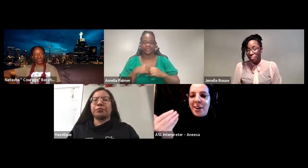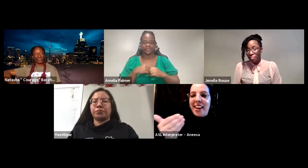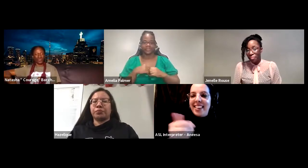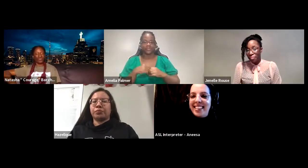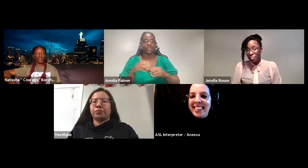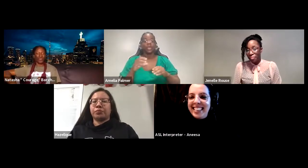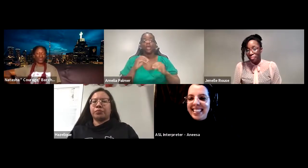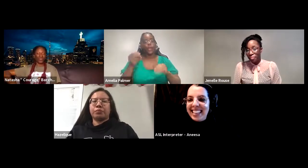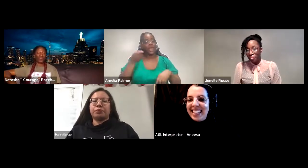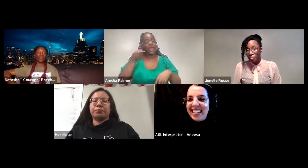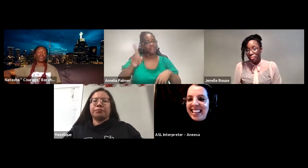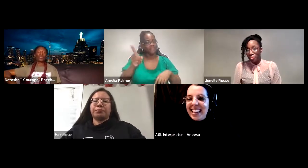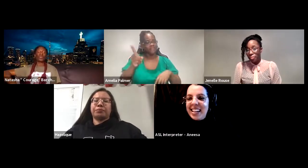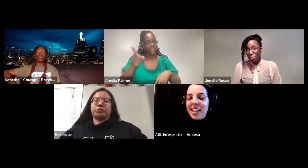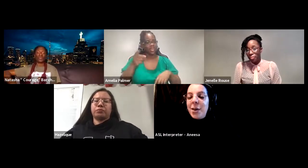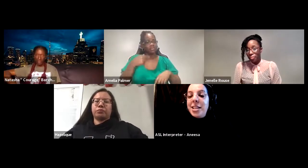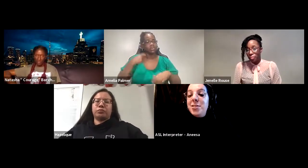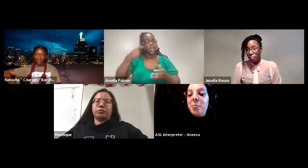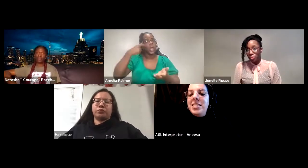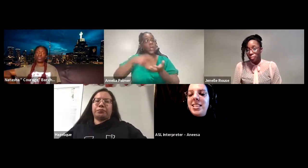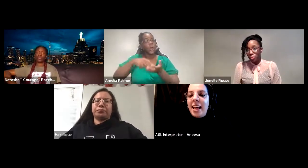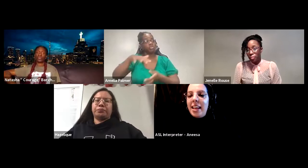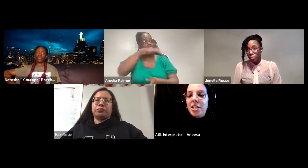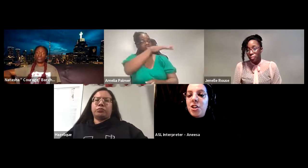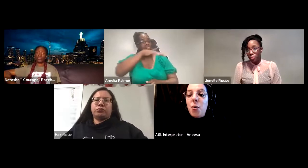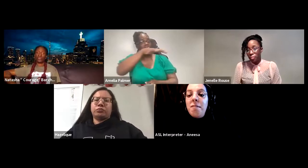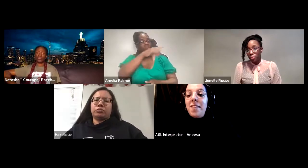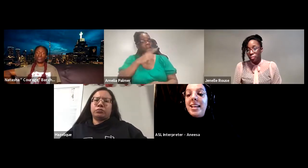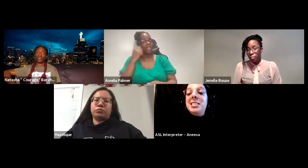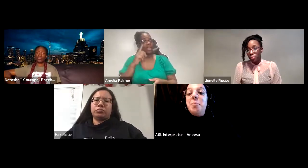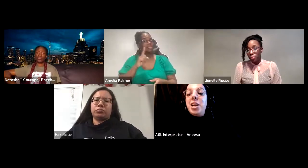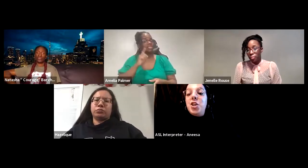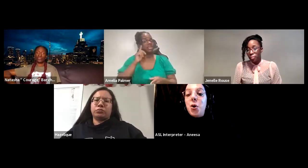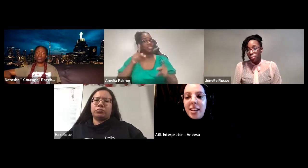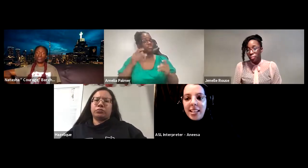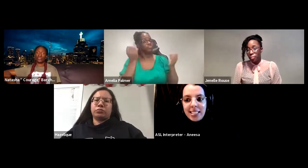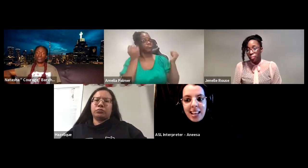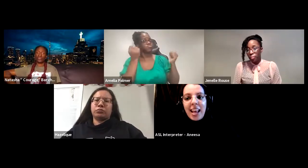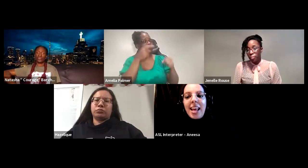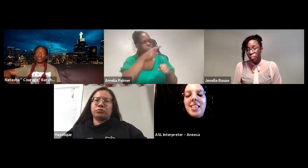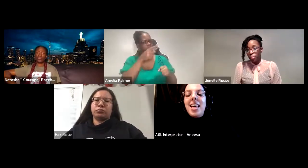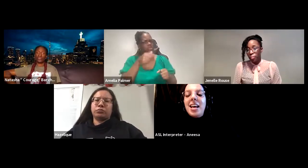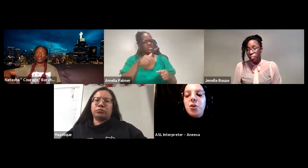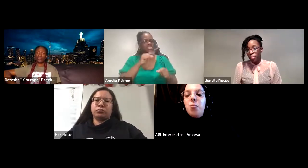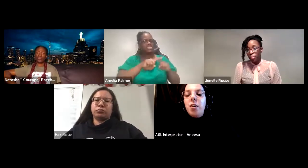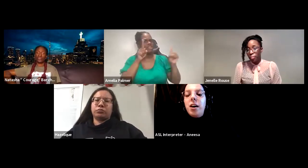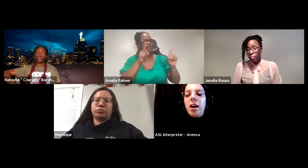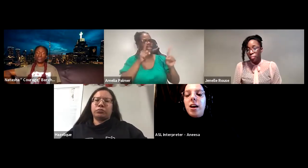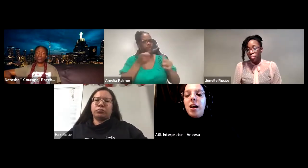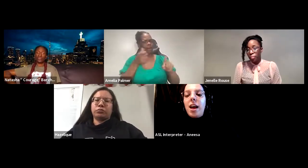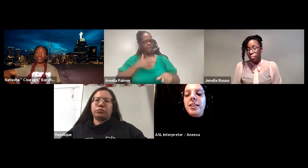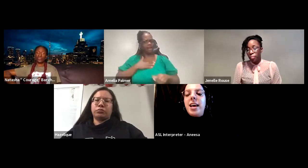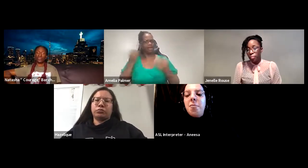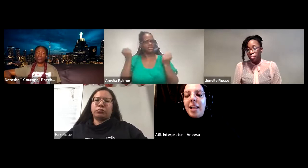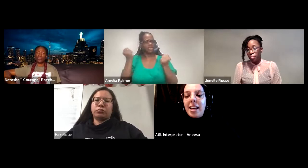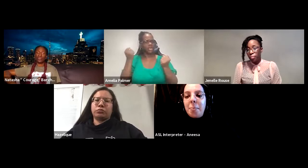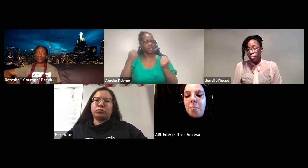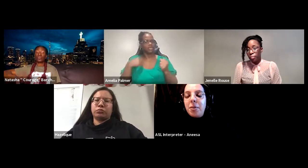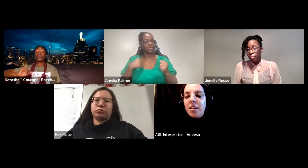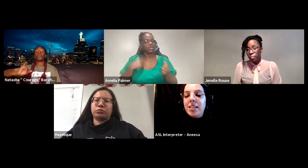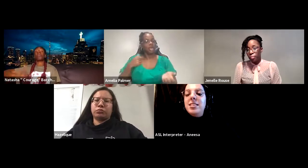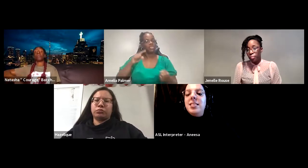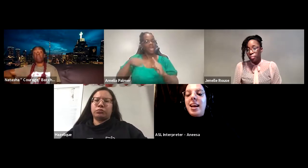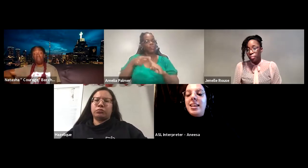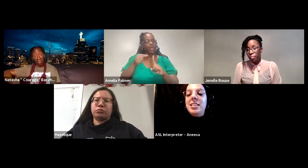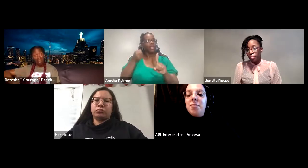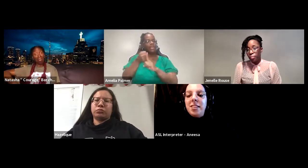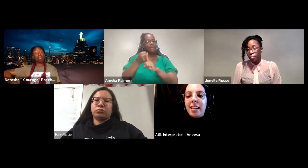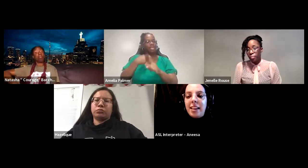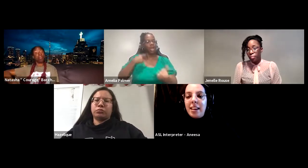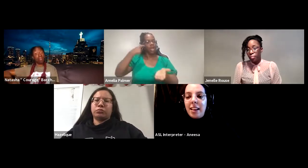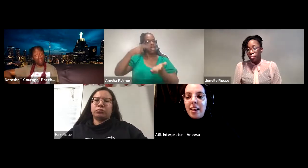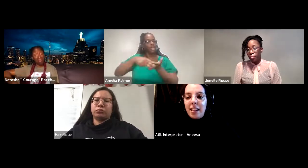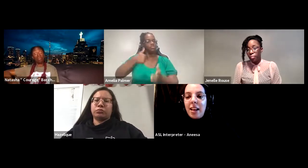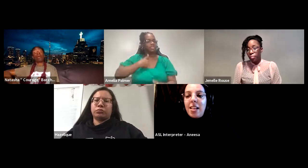go ahead. okay so someone said "no offense but i notice that Deaf Black people sign differently